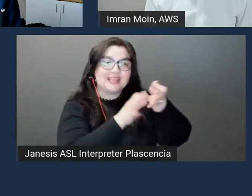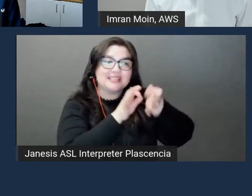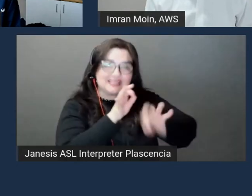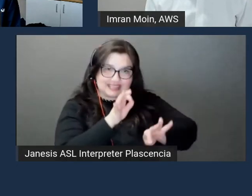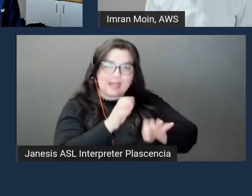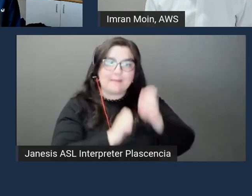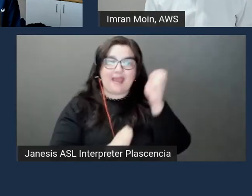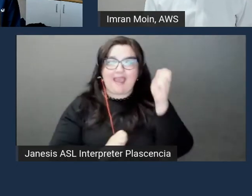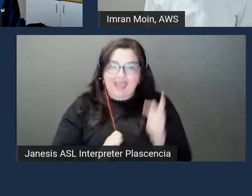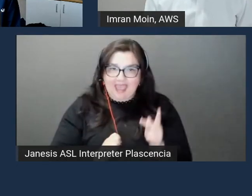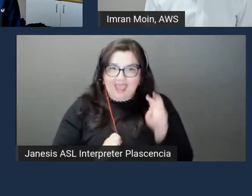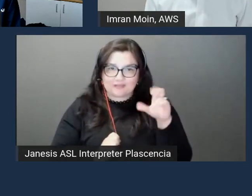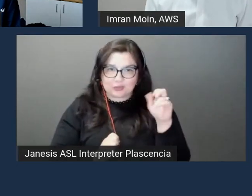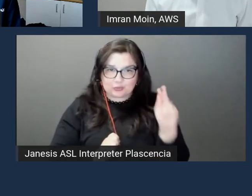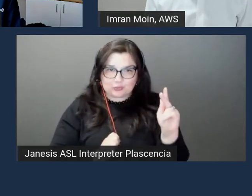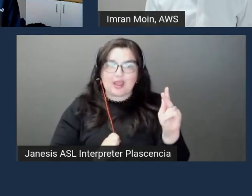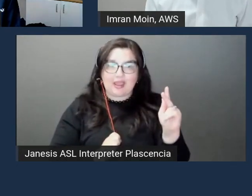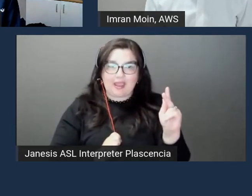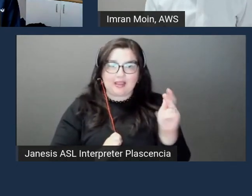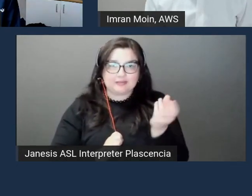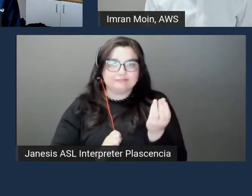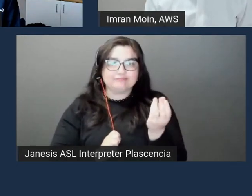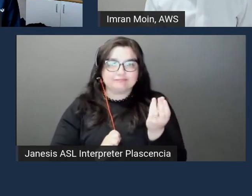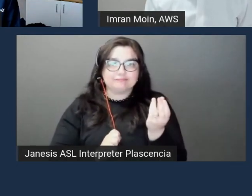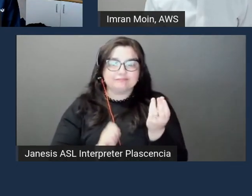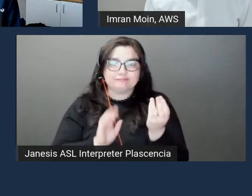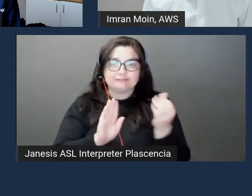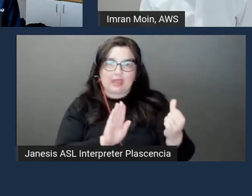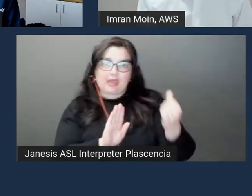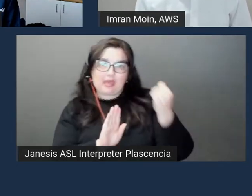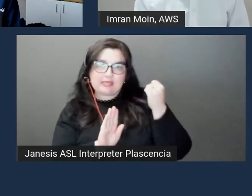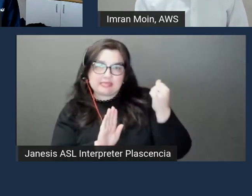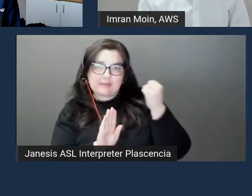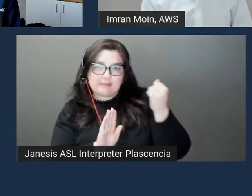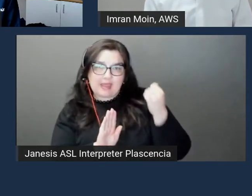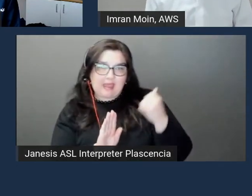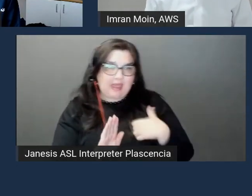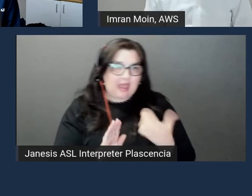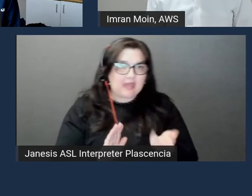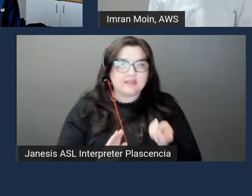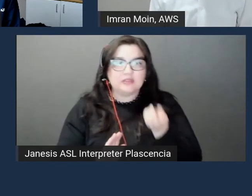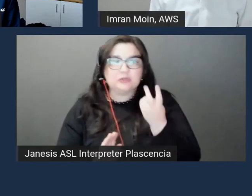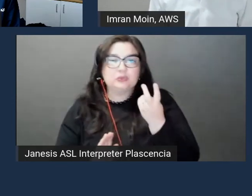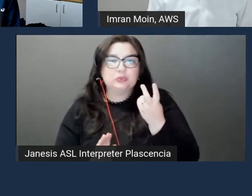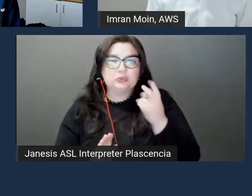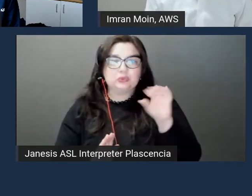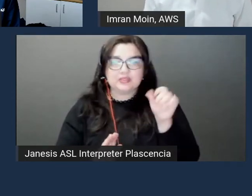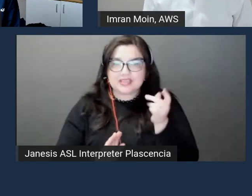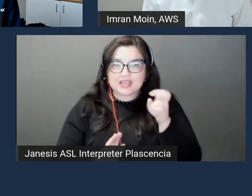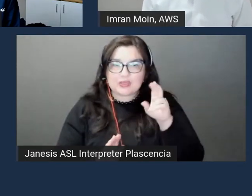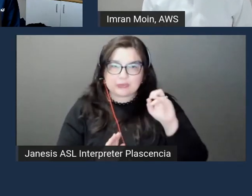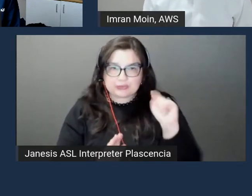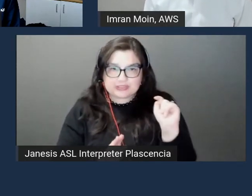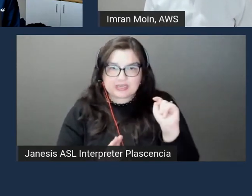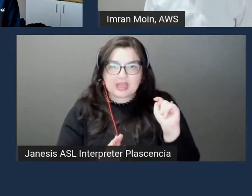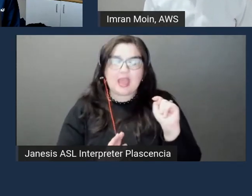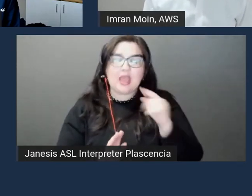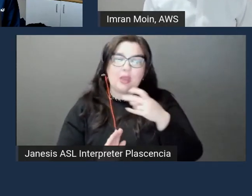If you look in the back, it's got two ethernet ports for redundancy, it's got an HDMI port,